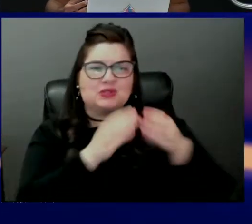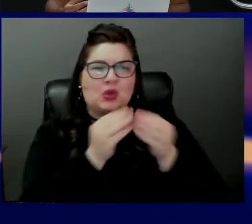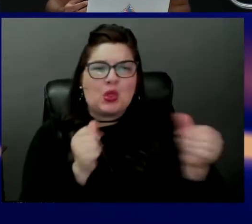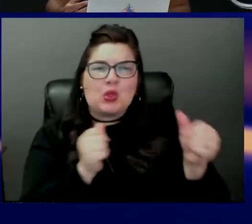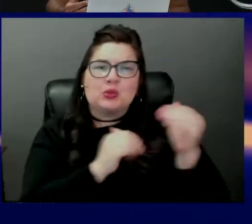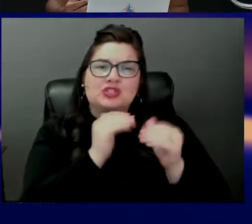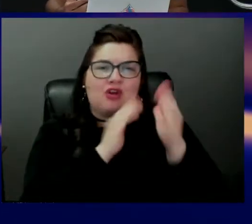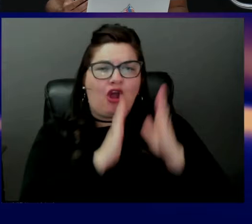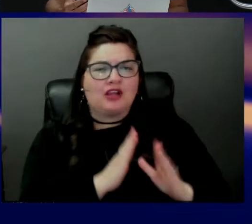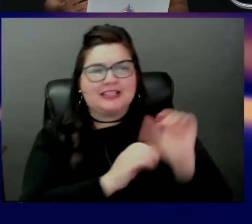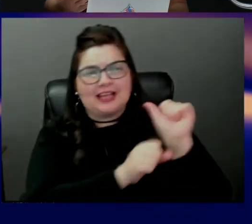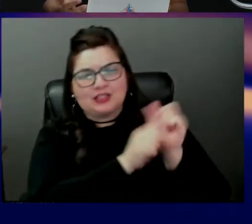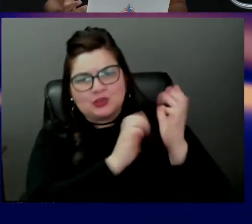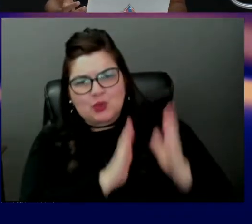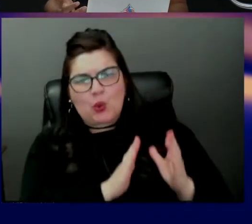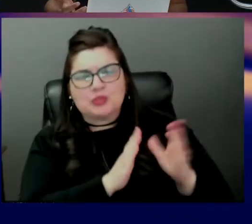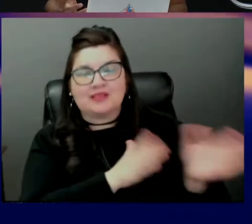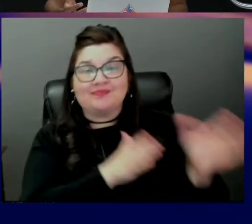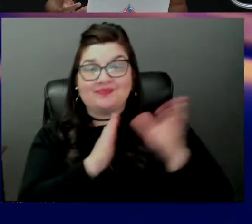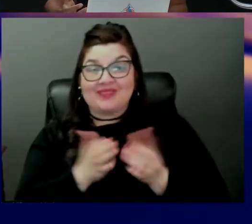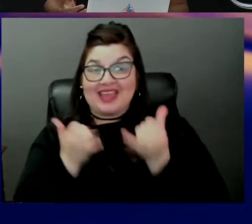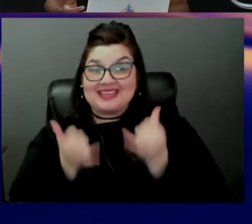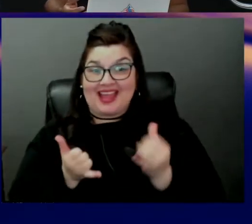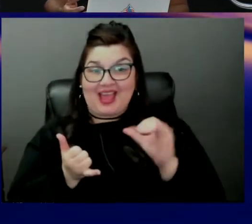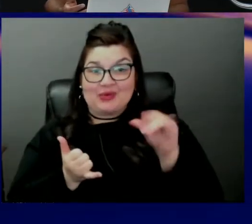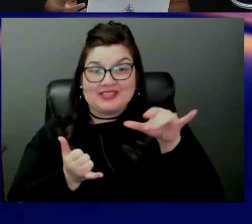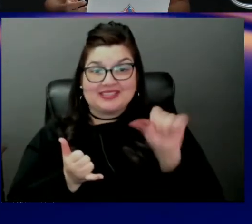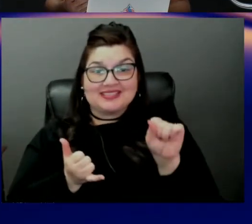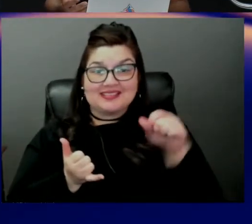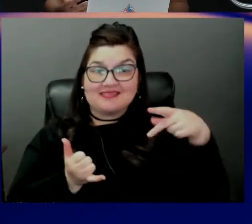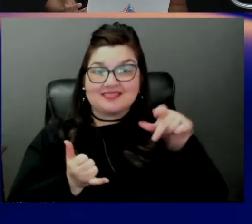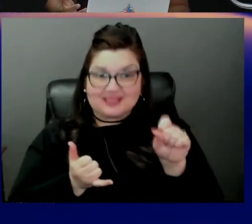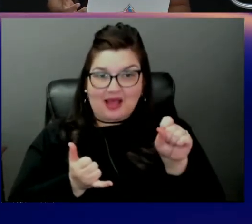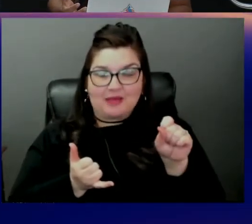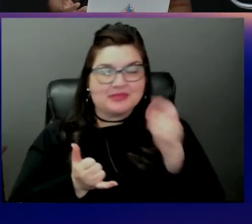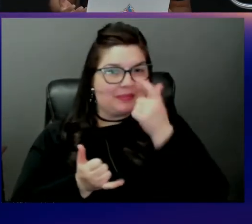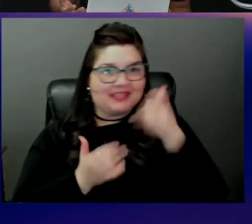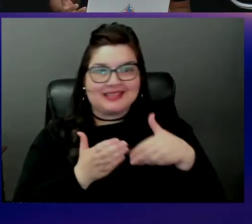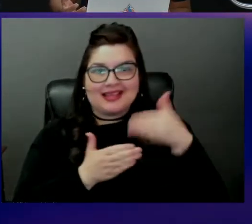and now Sysops because it's the next piece. It's the next component